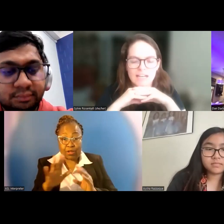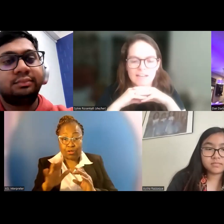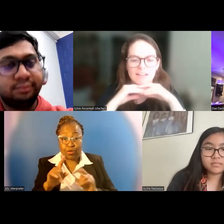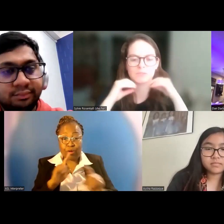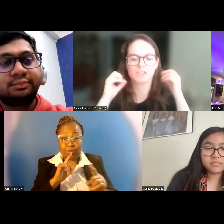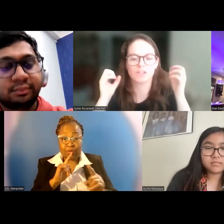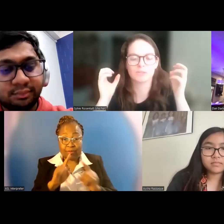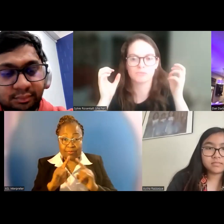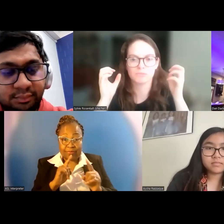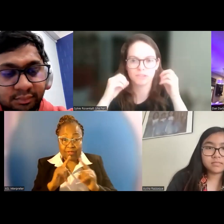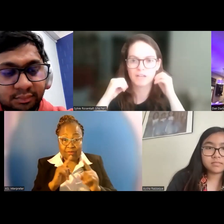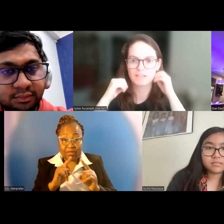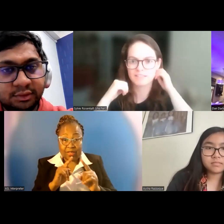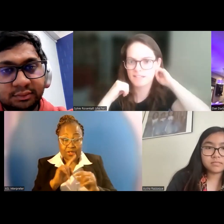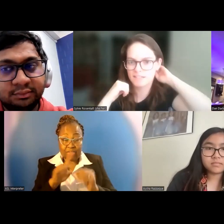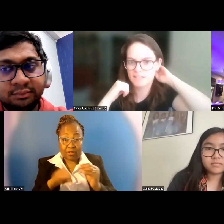And that was always really well attended